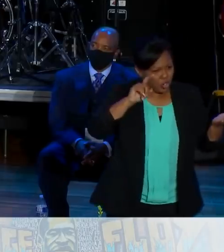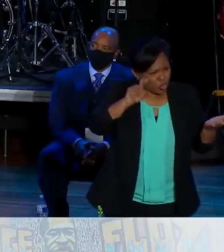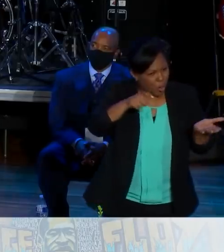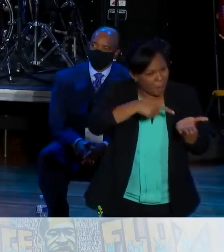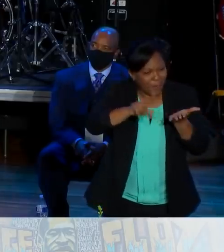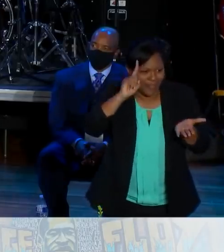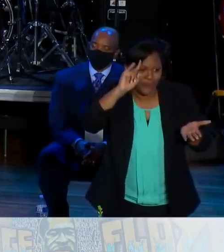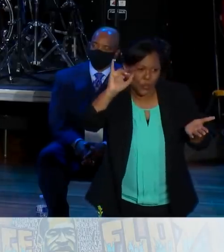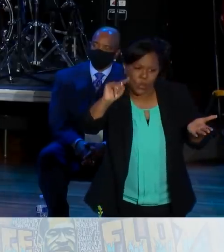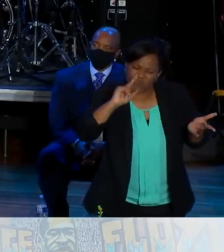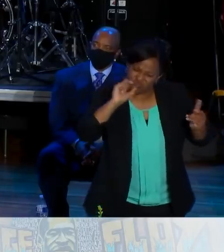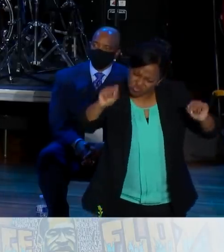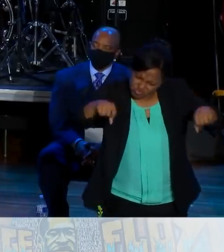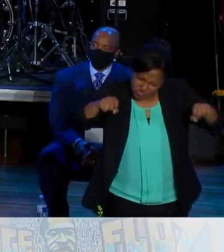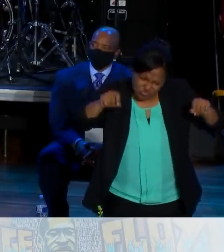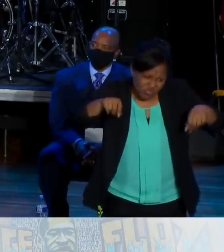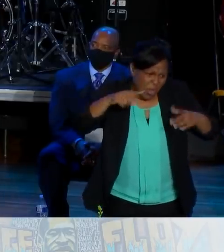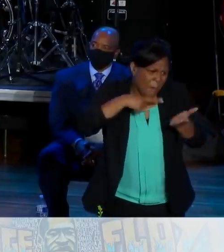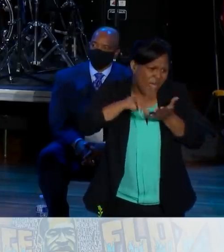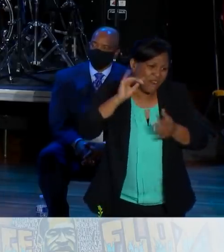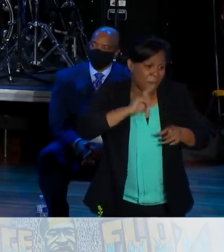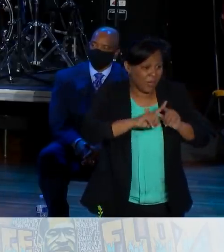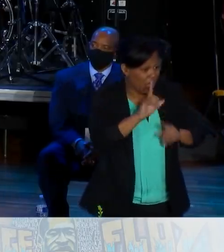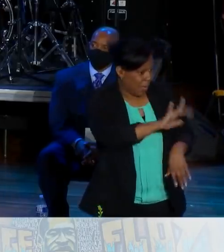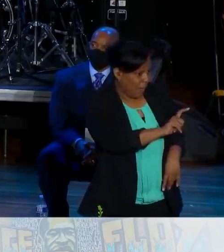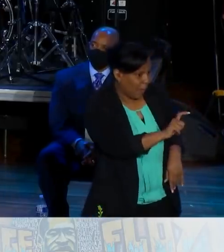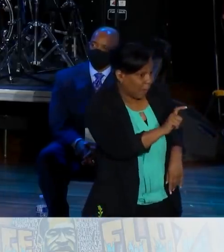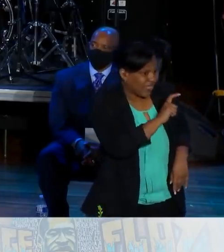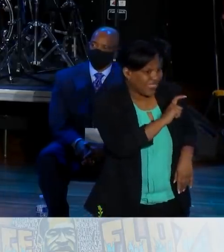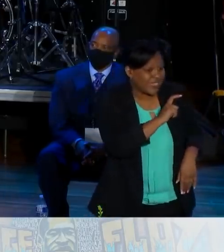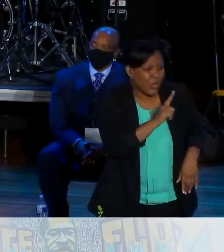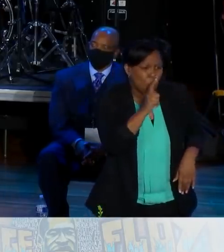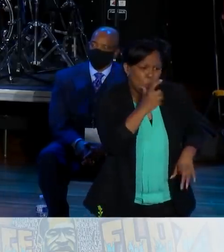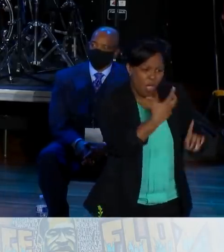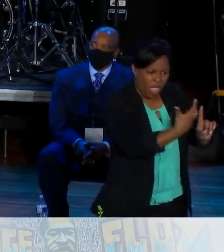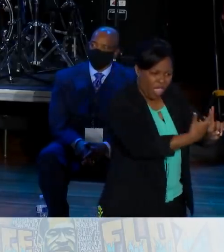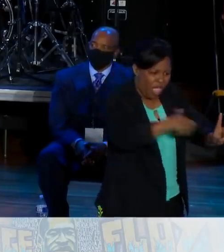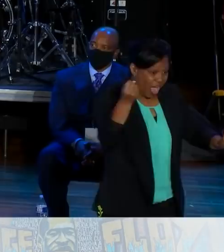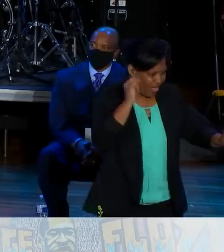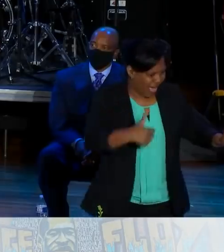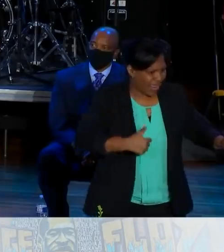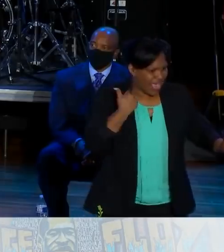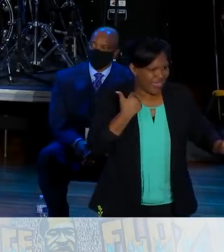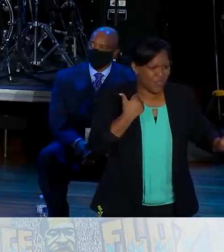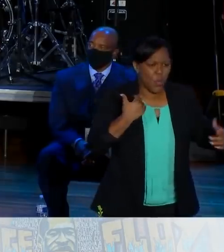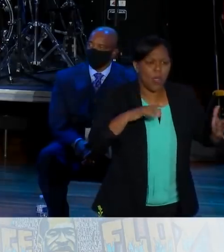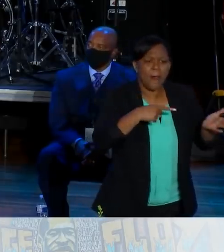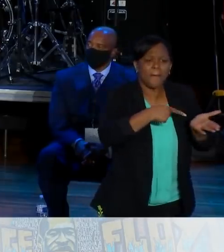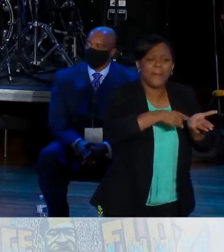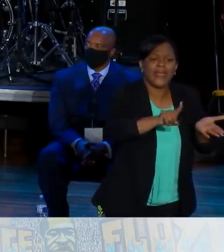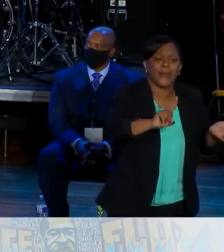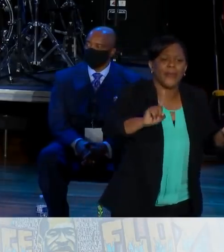THOSE WHO BROKE THE LAW SHOULD PAY FOR WHATEVER LAW THEY BROKE BUT SO SHOULD THE FOUR POLICEMAN THAT CAUSED THIS